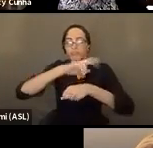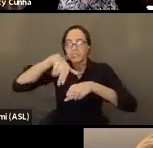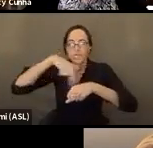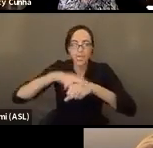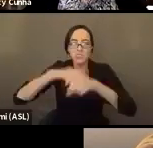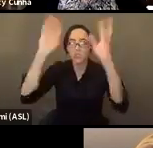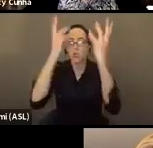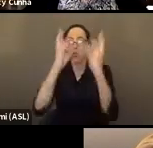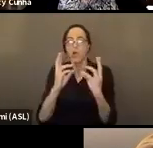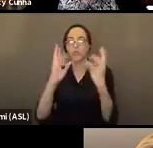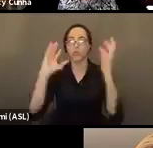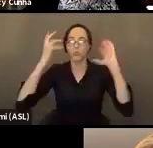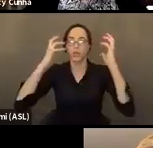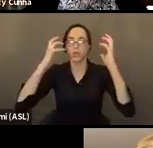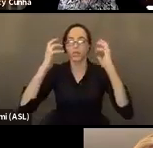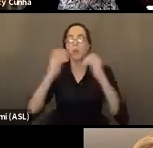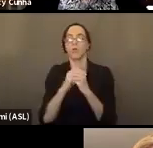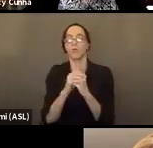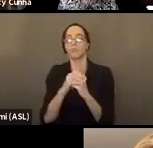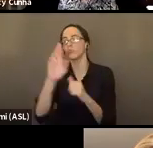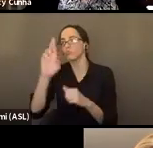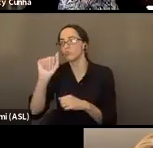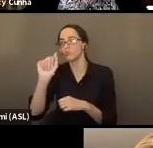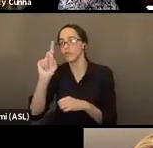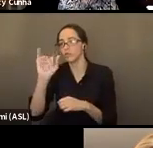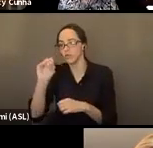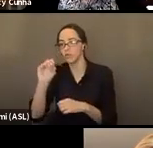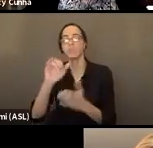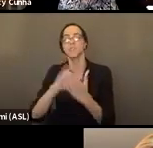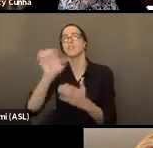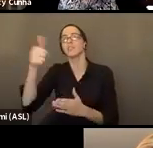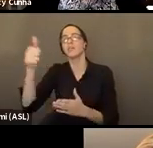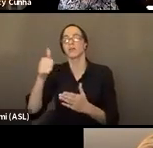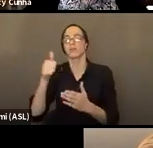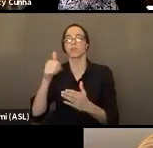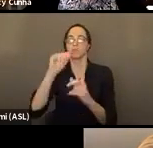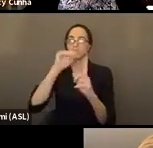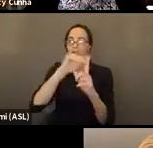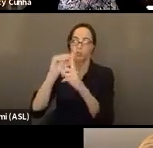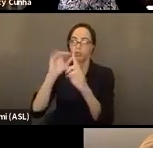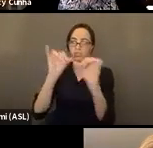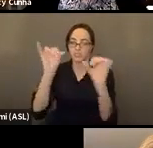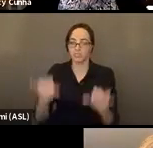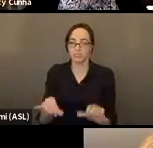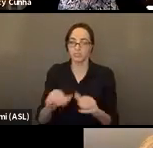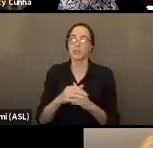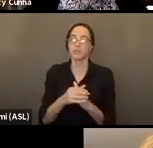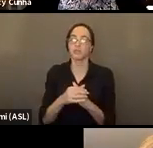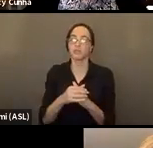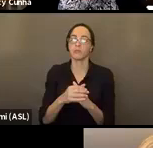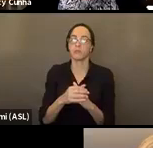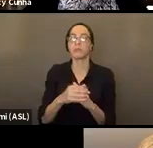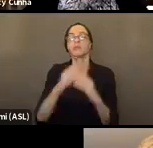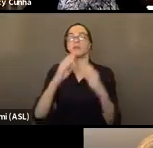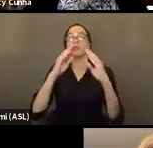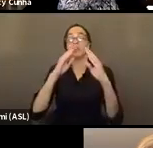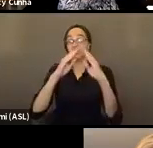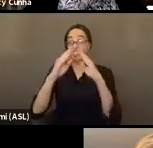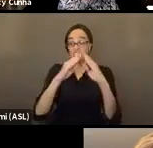another alert system and so the city of santa rosa is purchasing the radios and the county uh